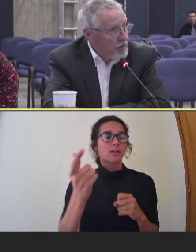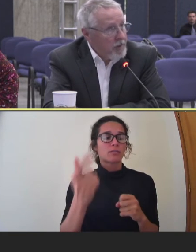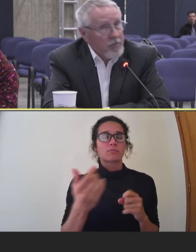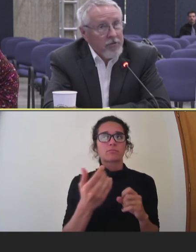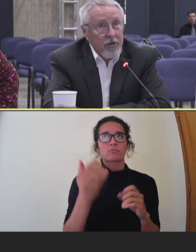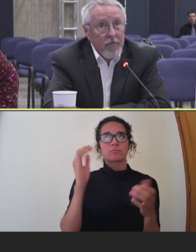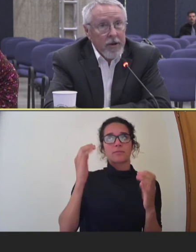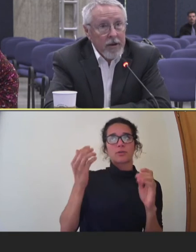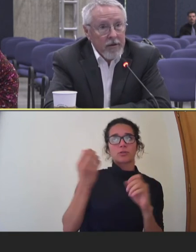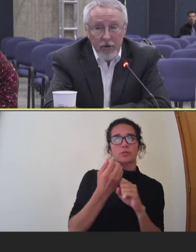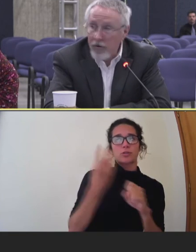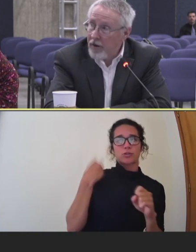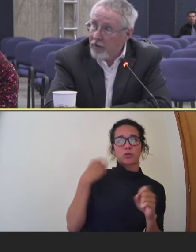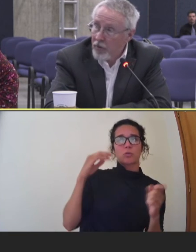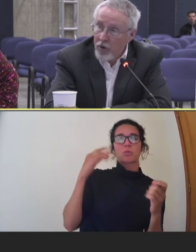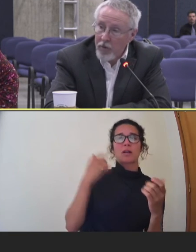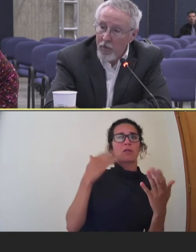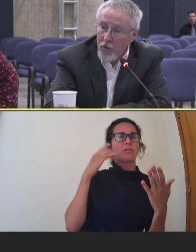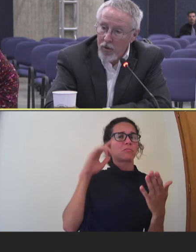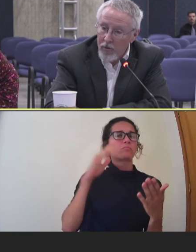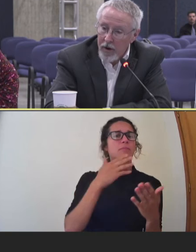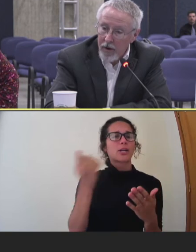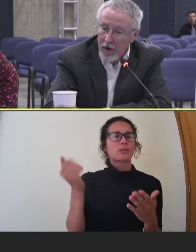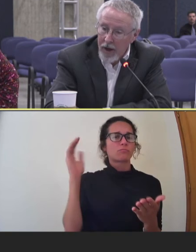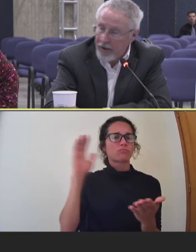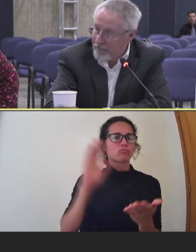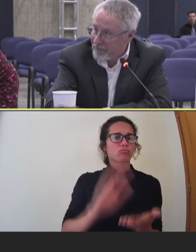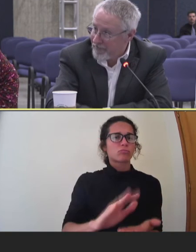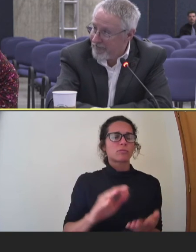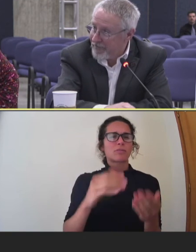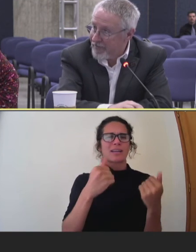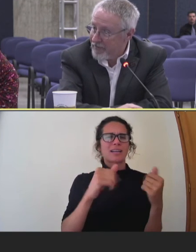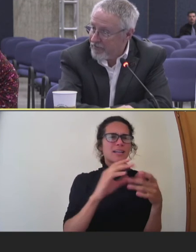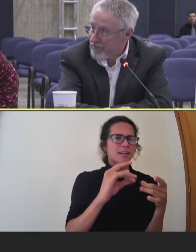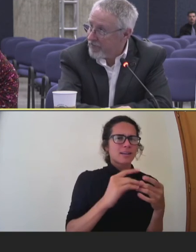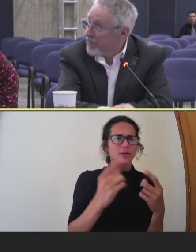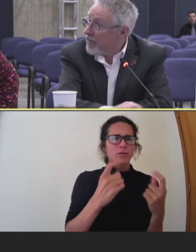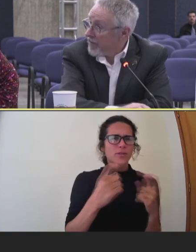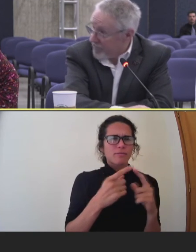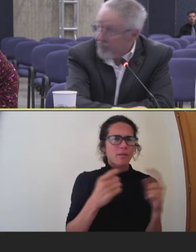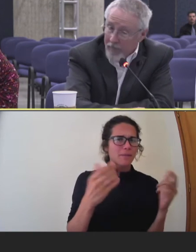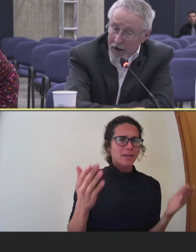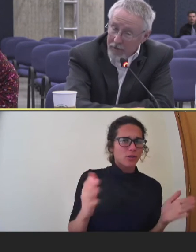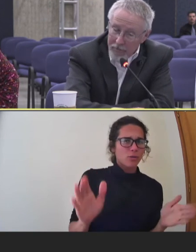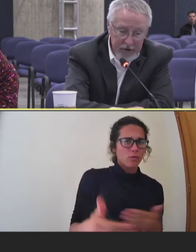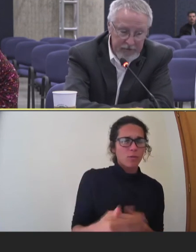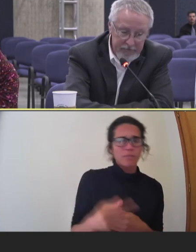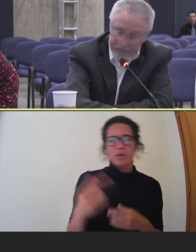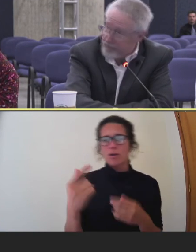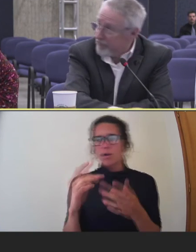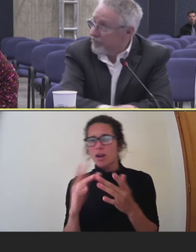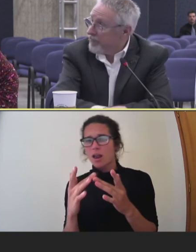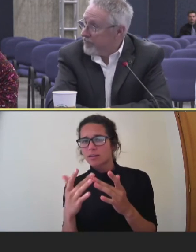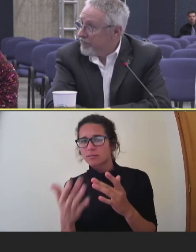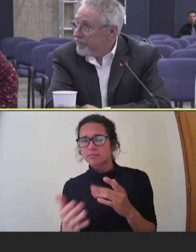members of the committee either in the room or online? Molly, please.